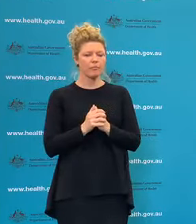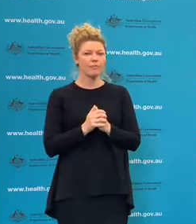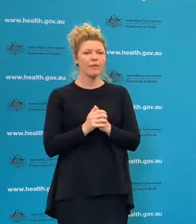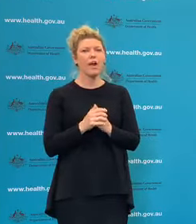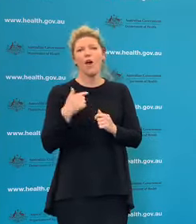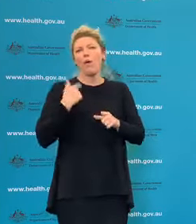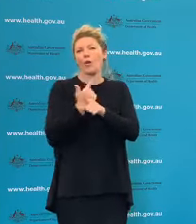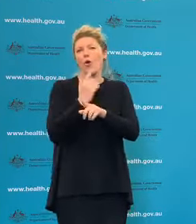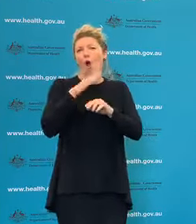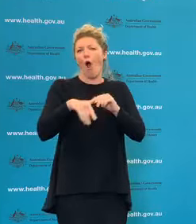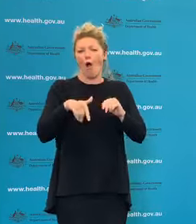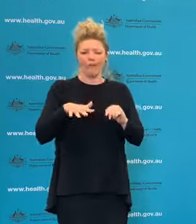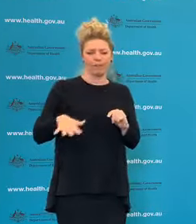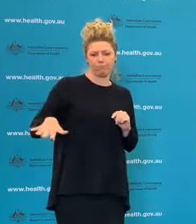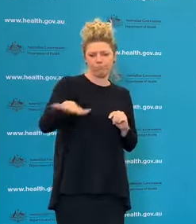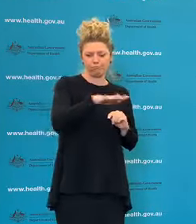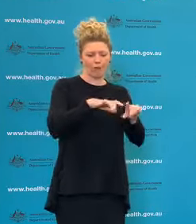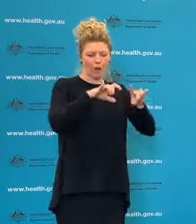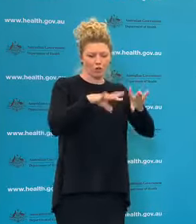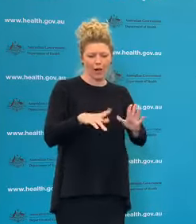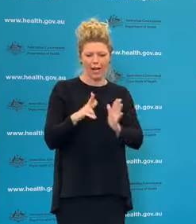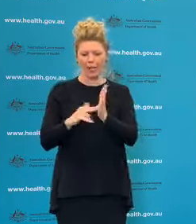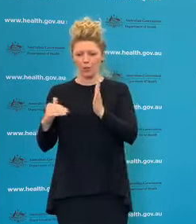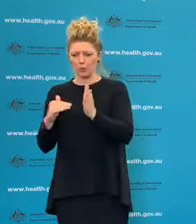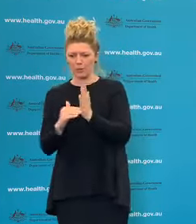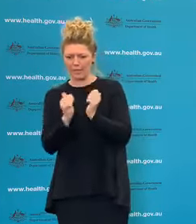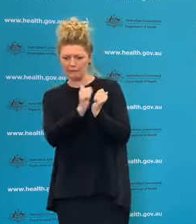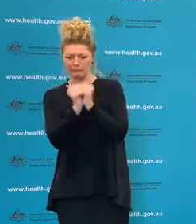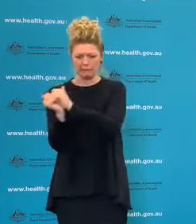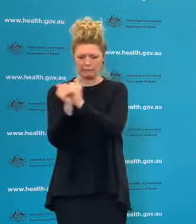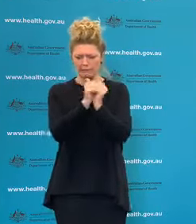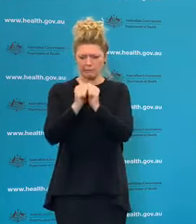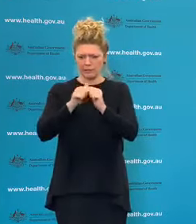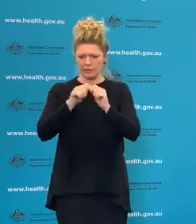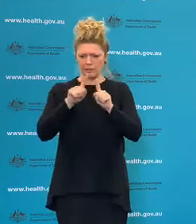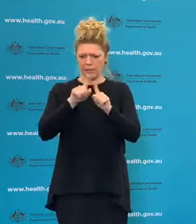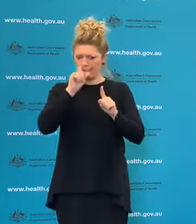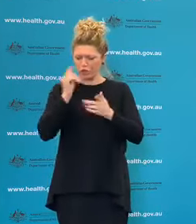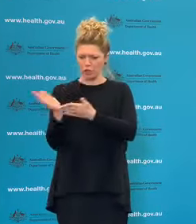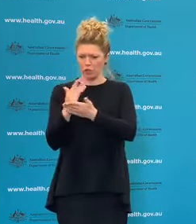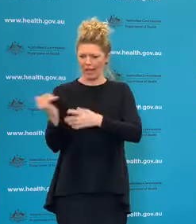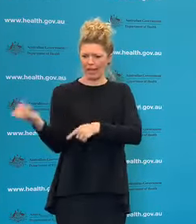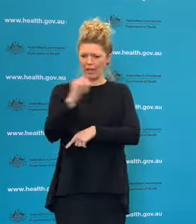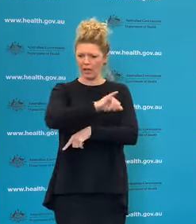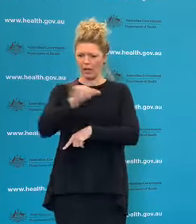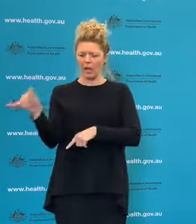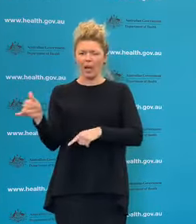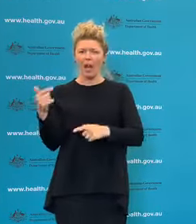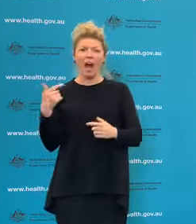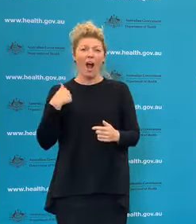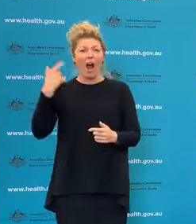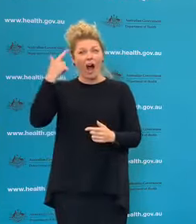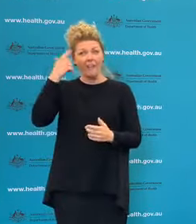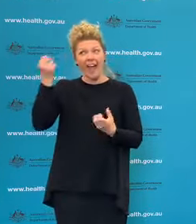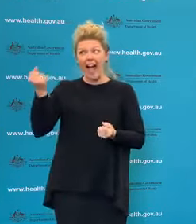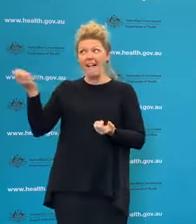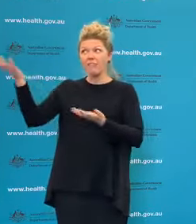about at the moment are in their early stages. I think there are some discussions being going on, but I have to say I'm not a part of those discussions